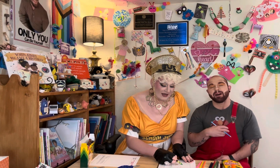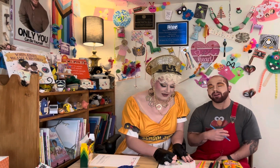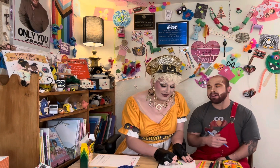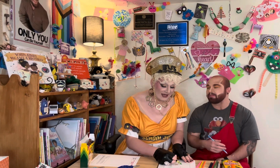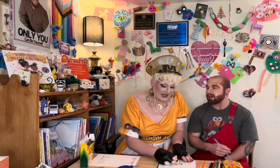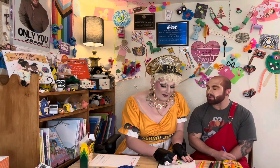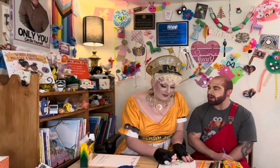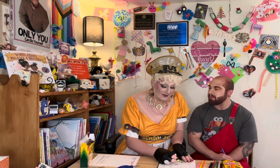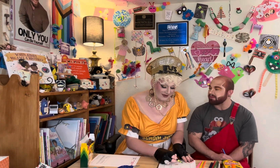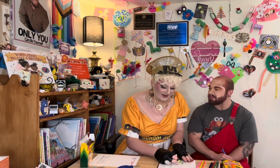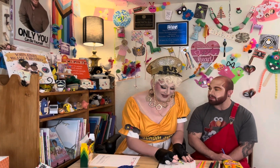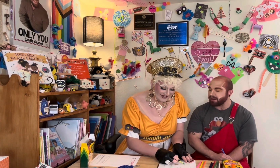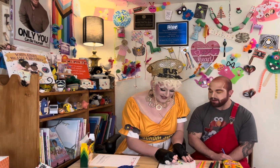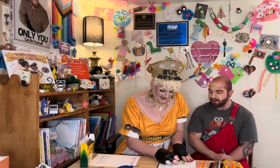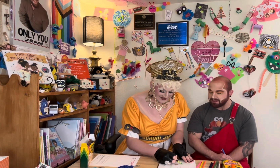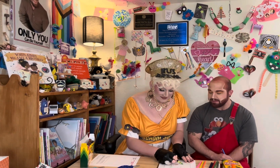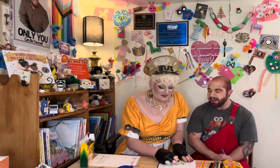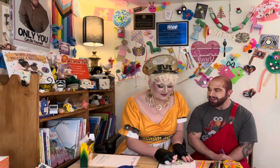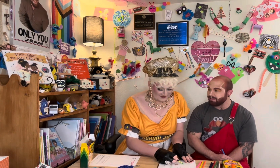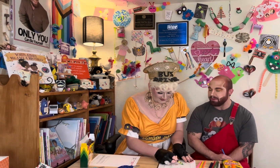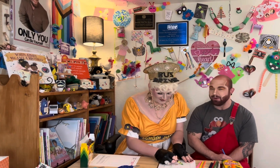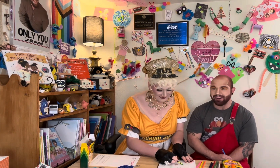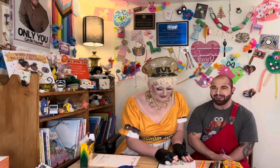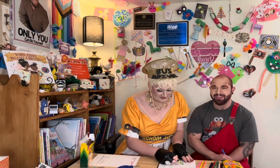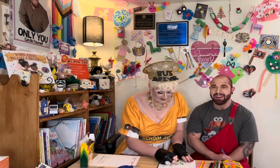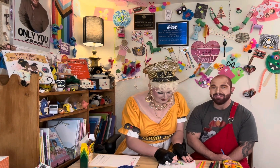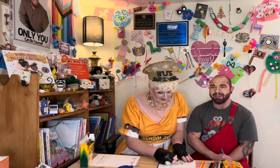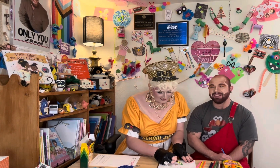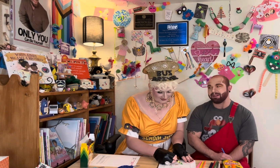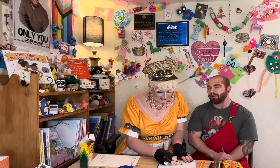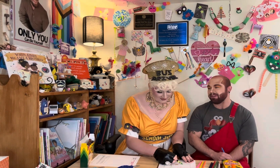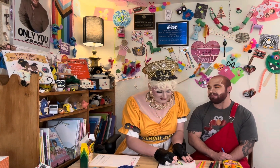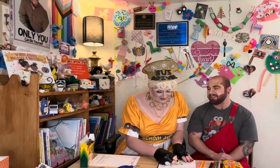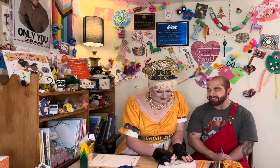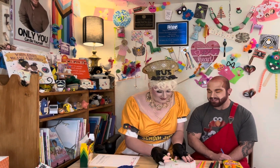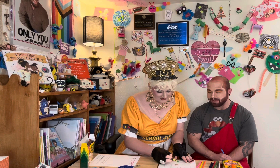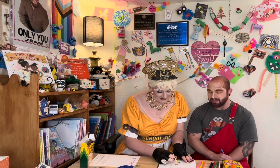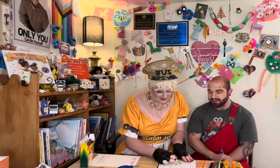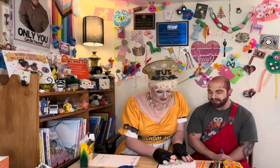about it, but other people have inspired me to be a... maybe not a Boat & RV salesman. CALI: Gotcha.